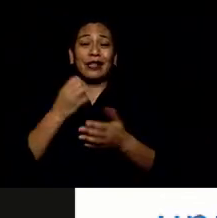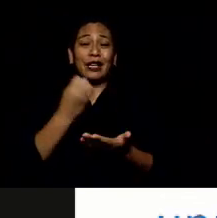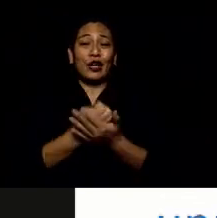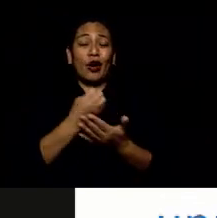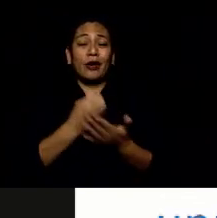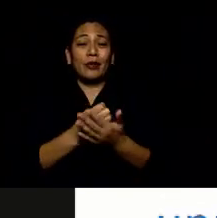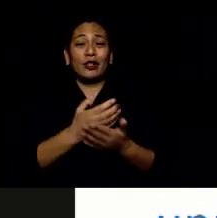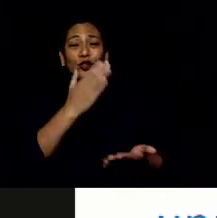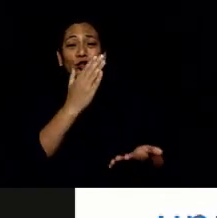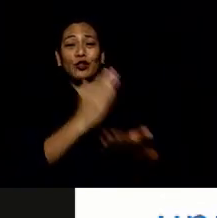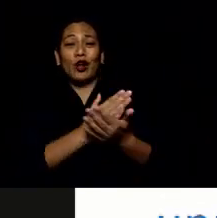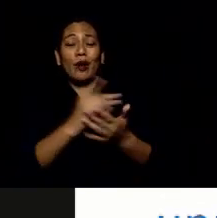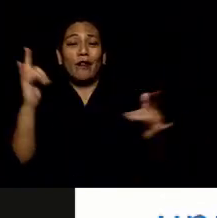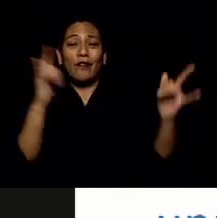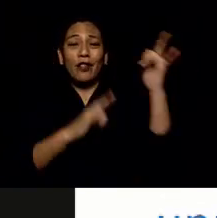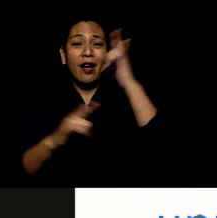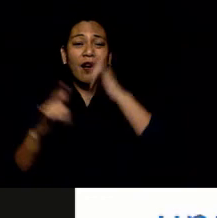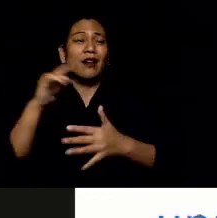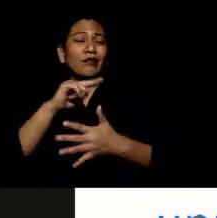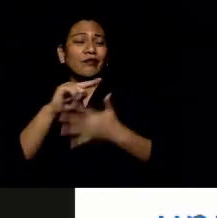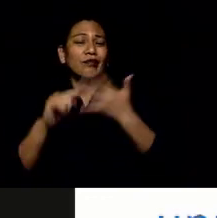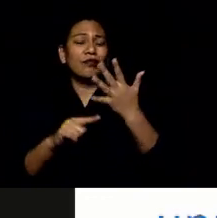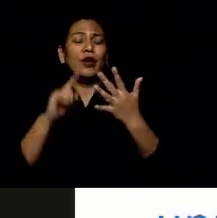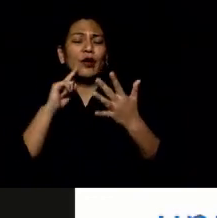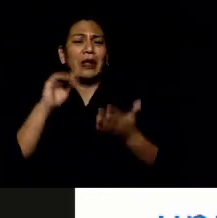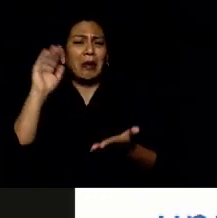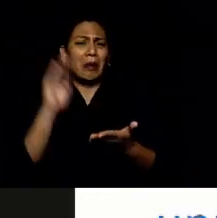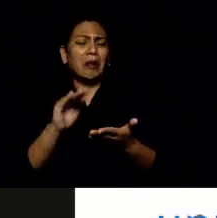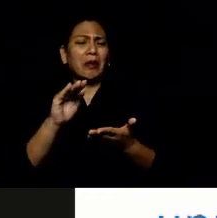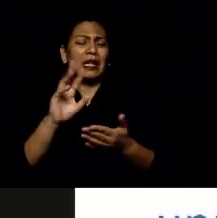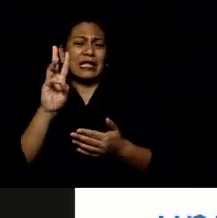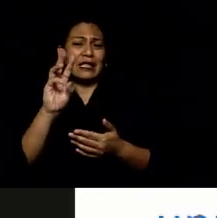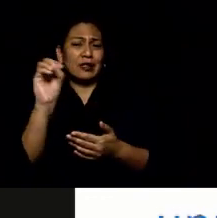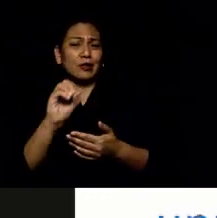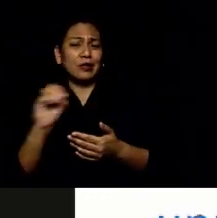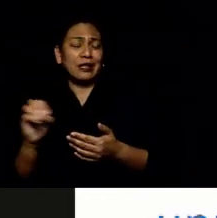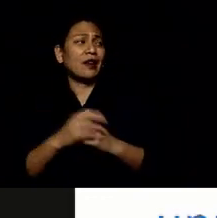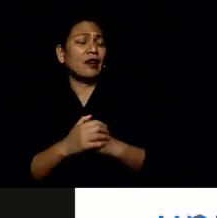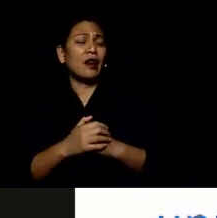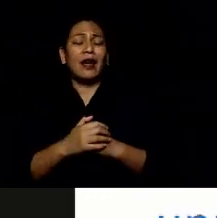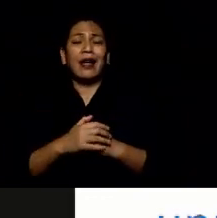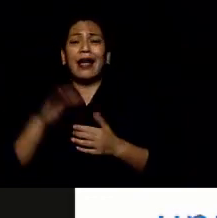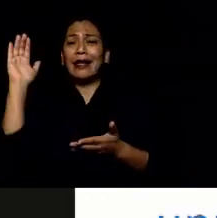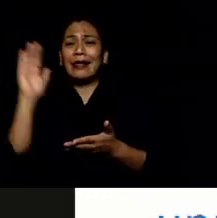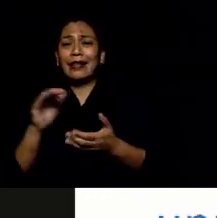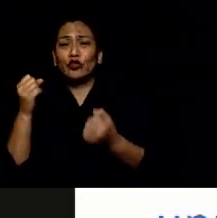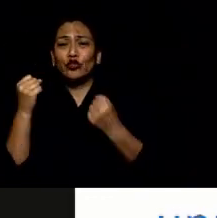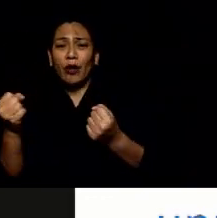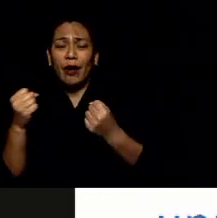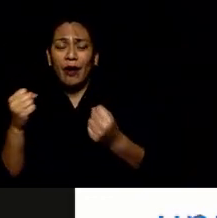flying by really dramatically reducing how much we drive, by reducing all sorts of activities.